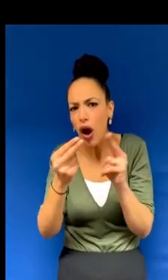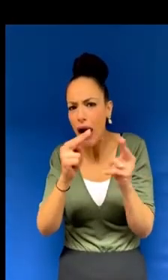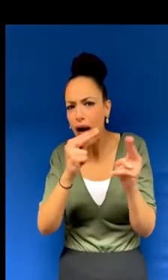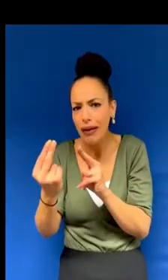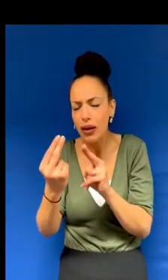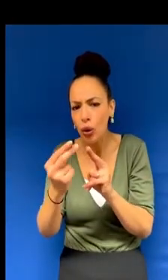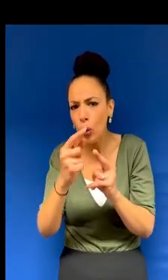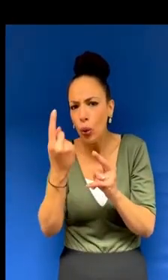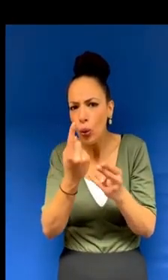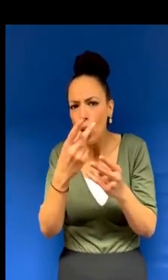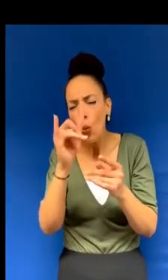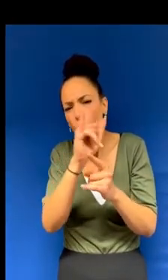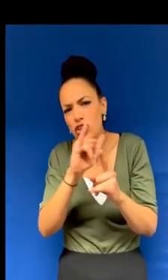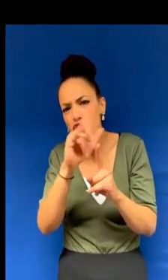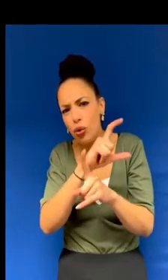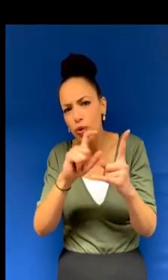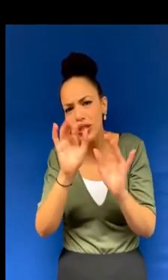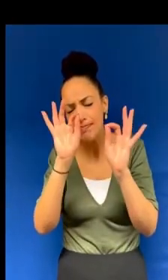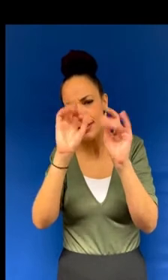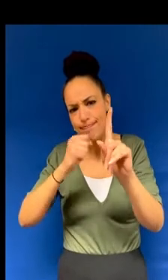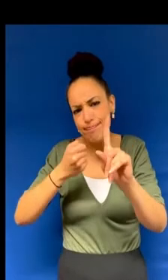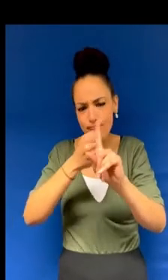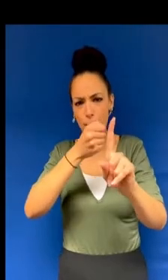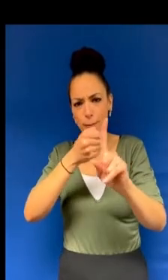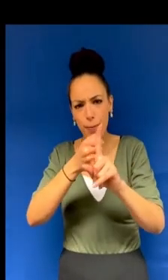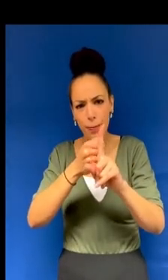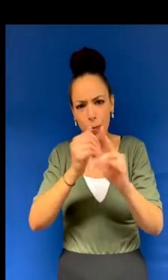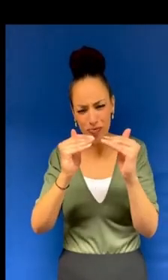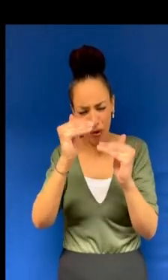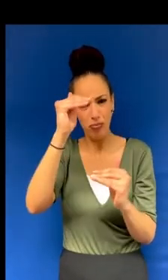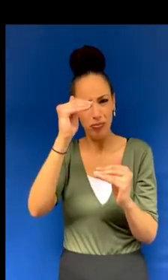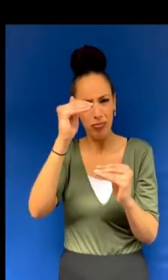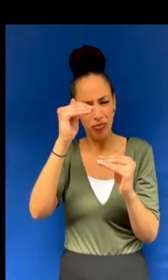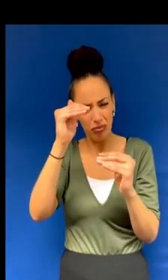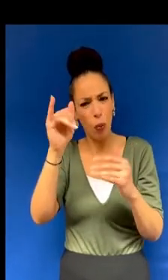This ONS data was very data-driven, just said these numbers. And I wanted to show up who exactly